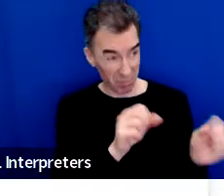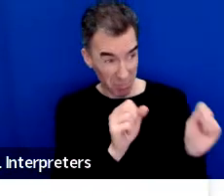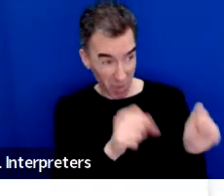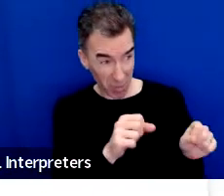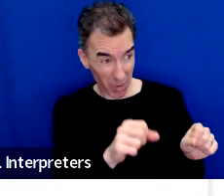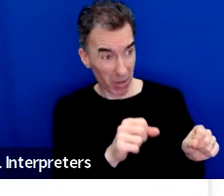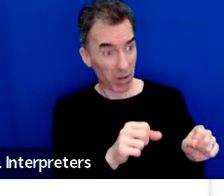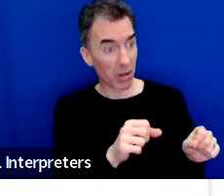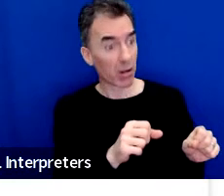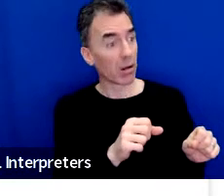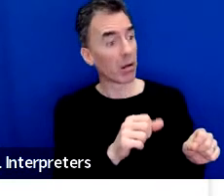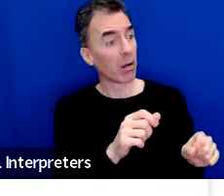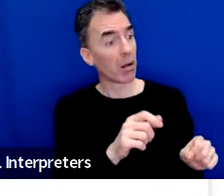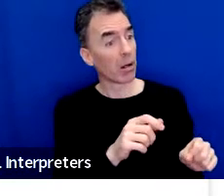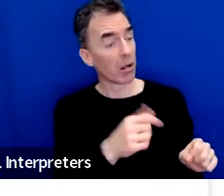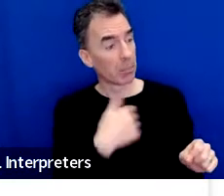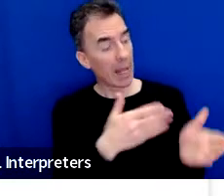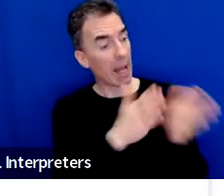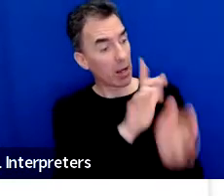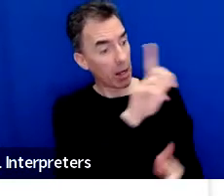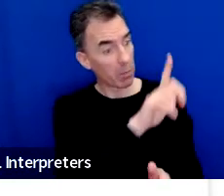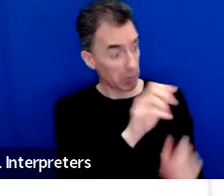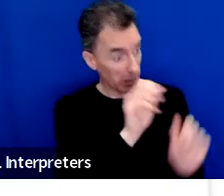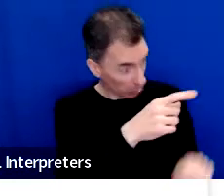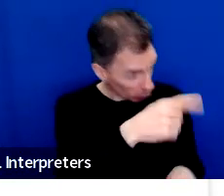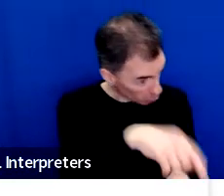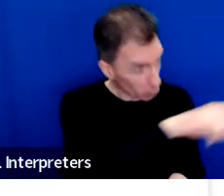from the library to be able to see if they could, I don't know, maybe